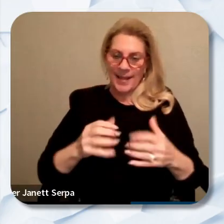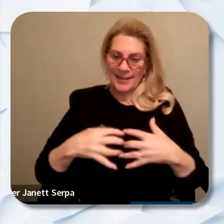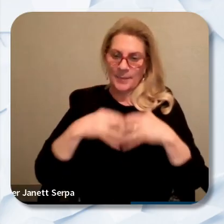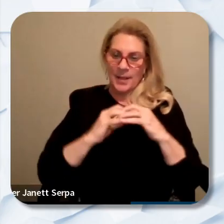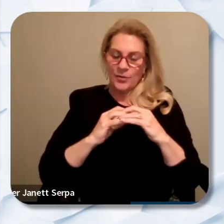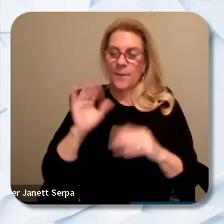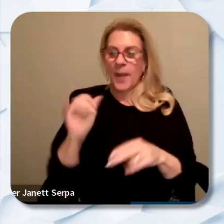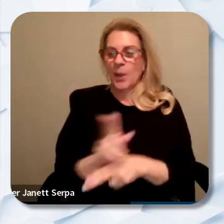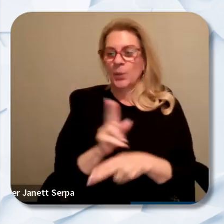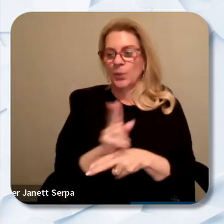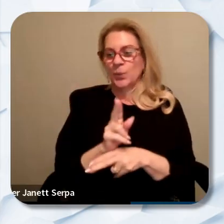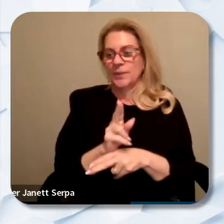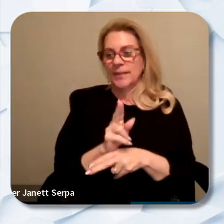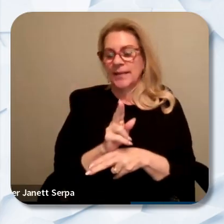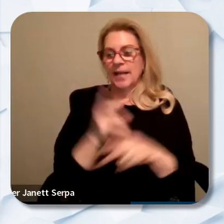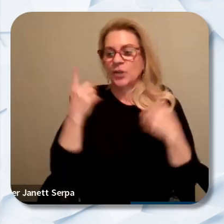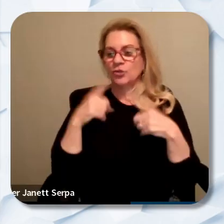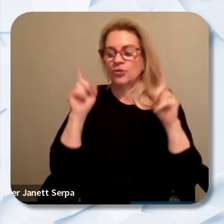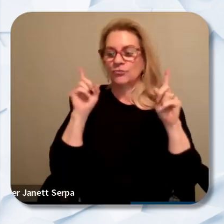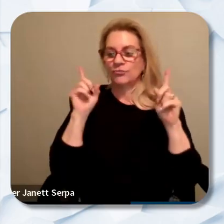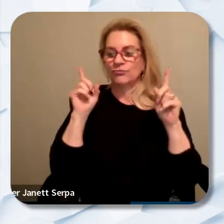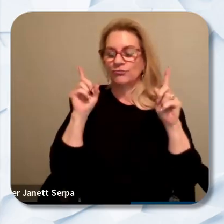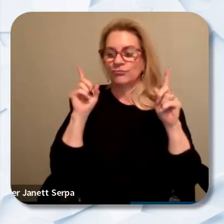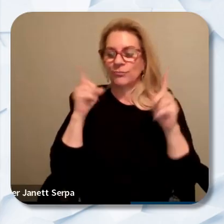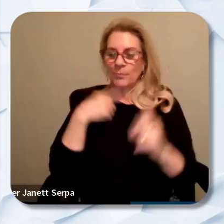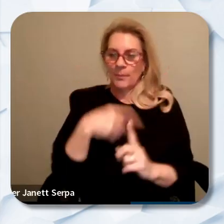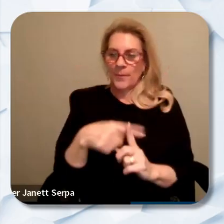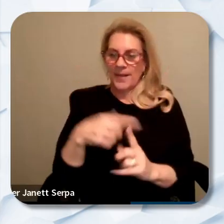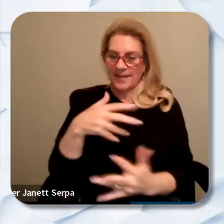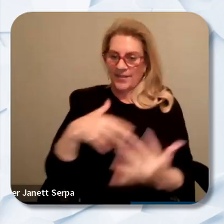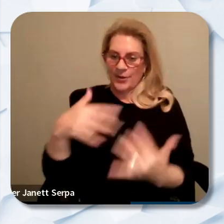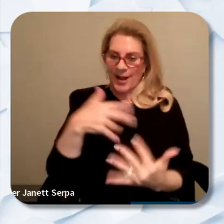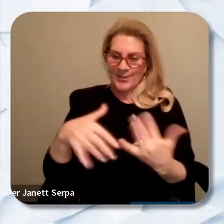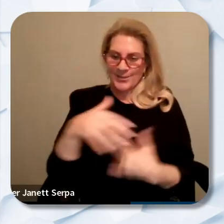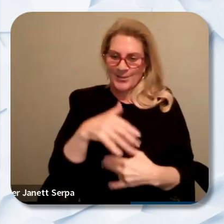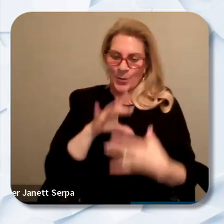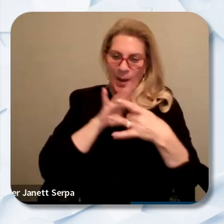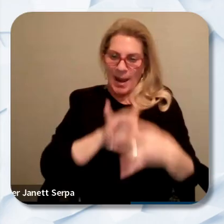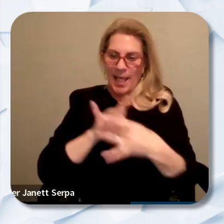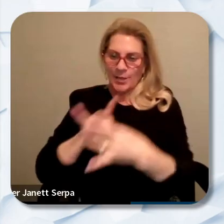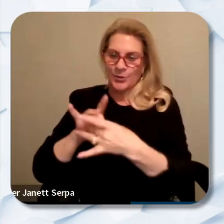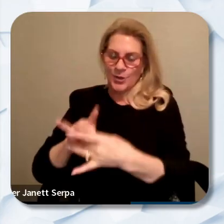by utilizing the Achieving Success and Positive Interactions Relationships and Environments or